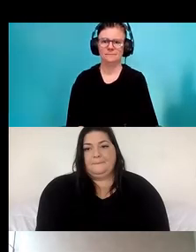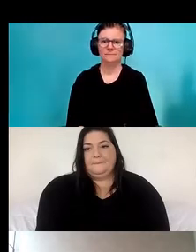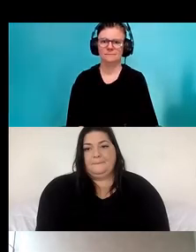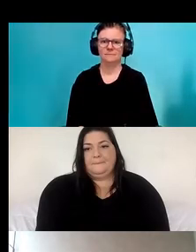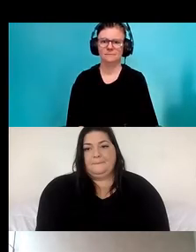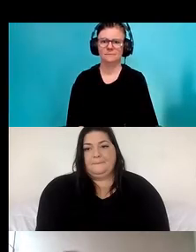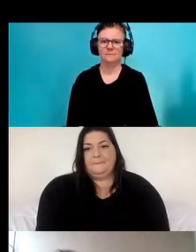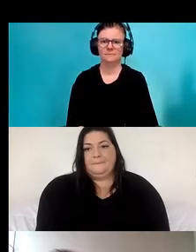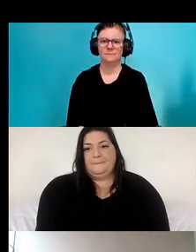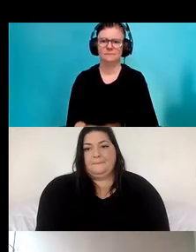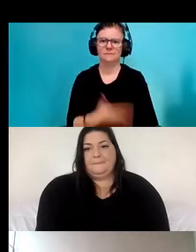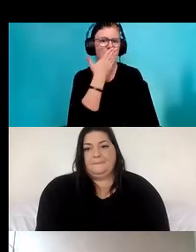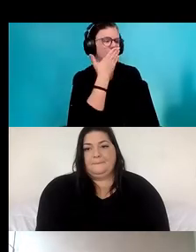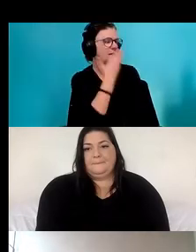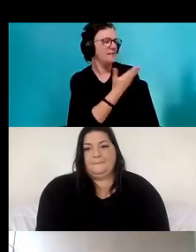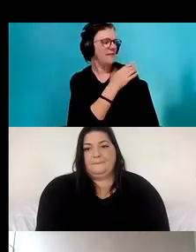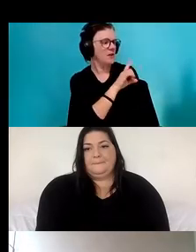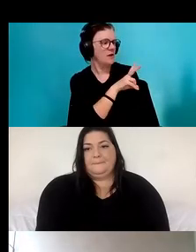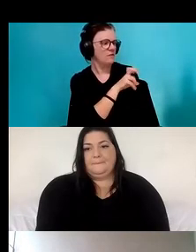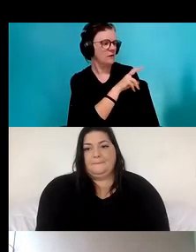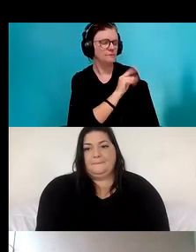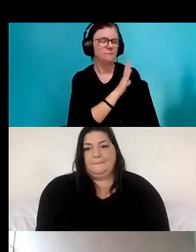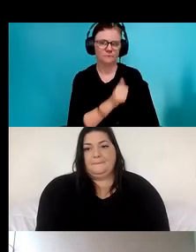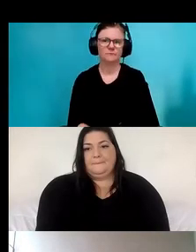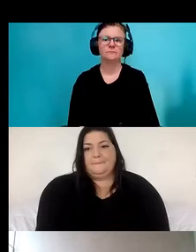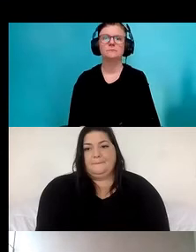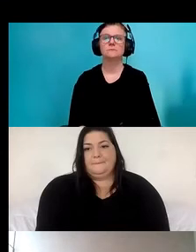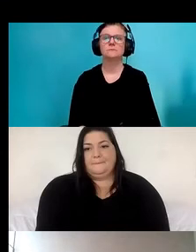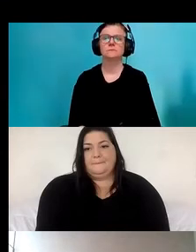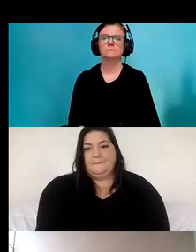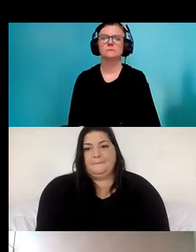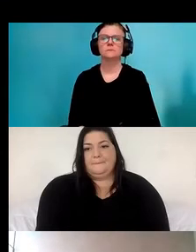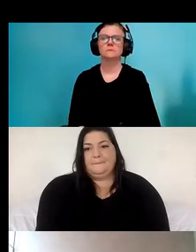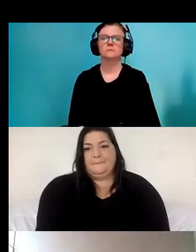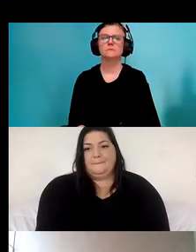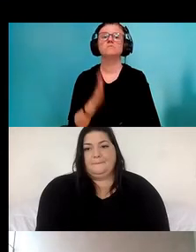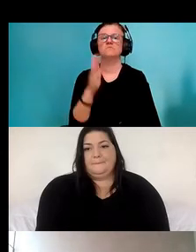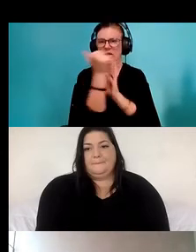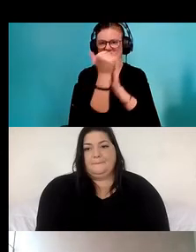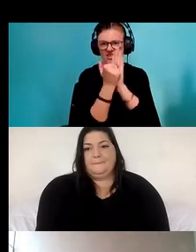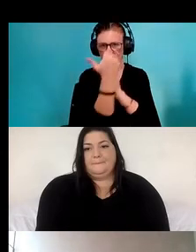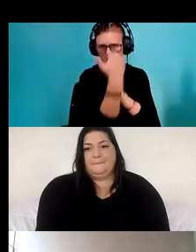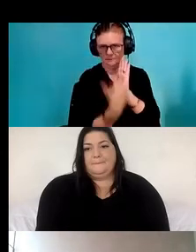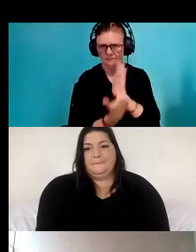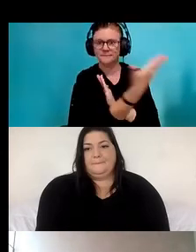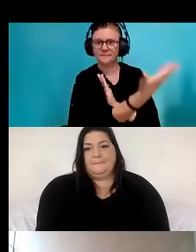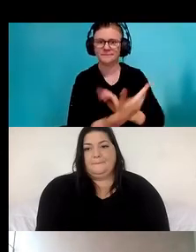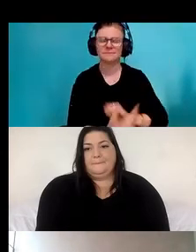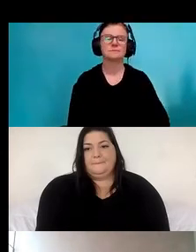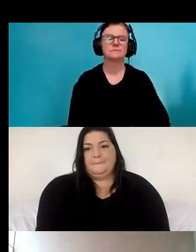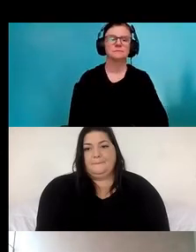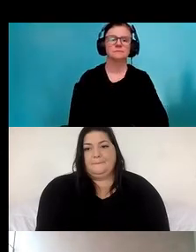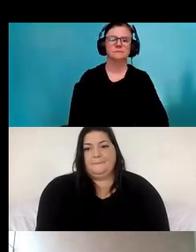Great, thanks Devon. So just go over our agenda for the day--